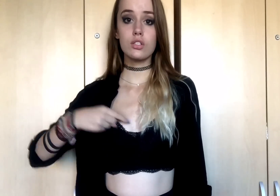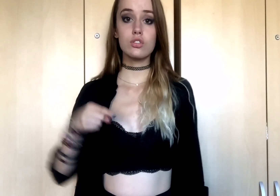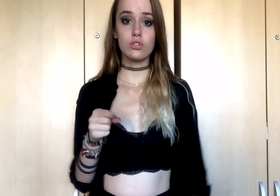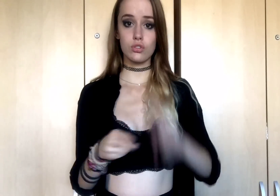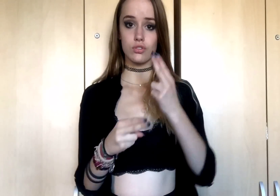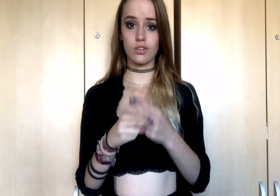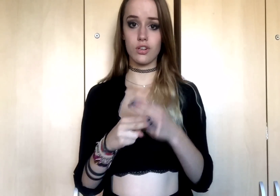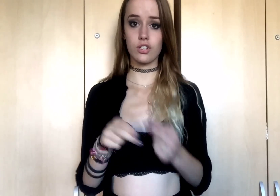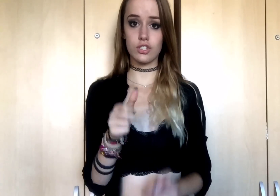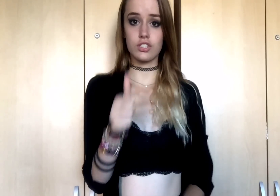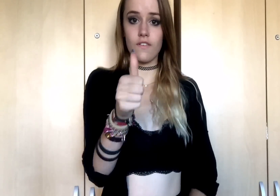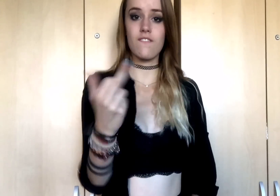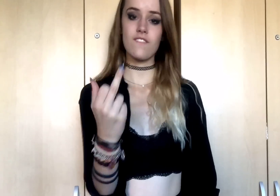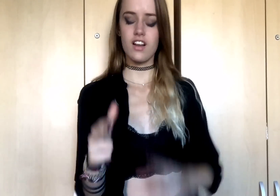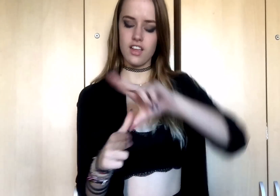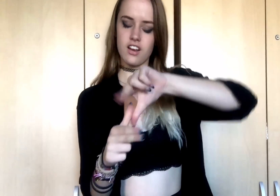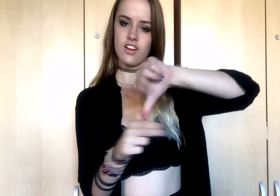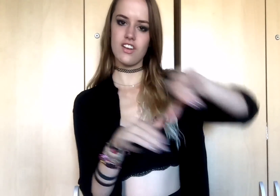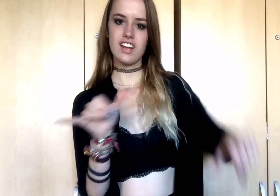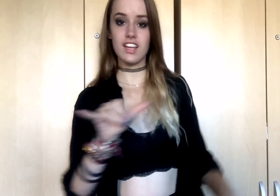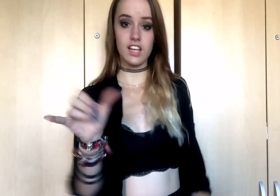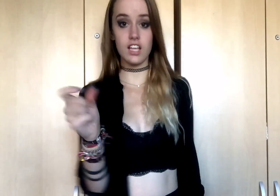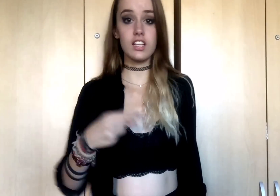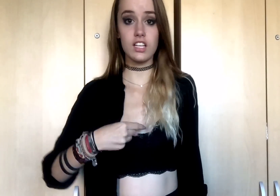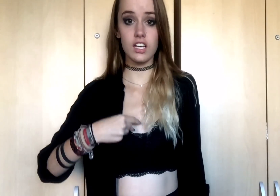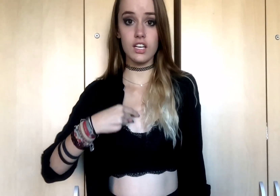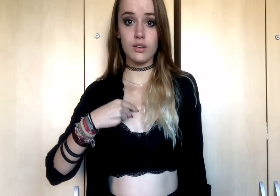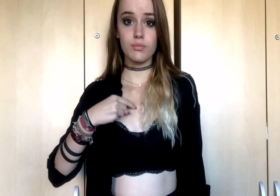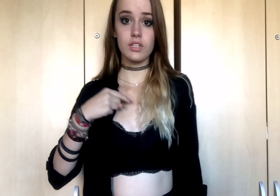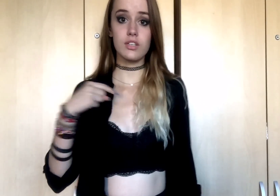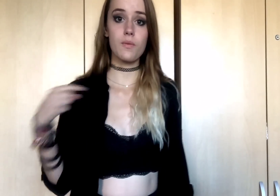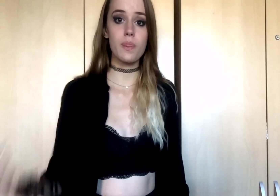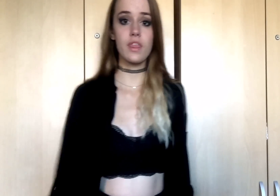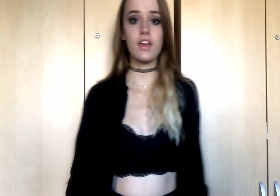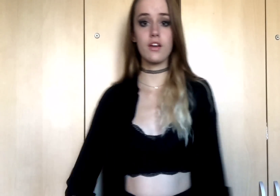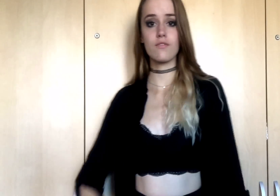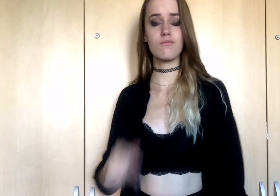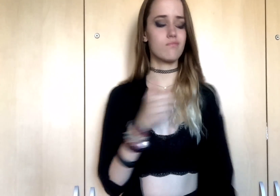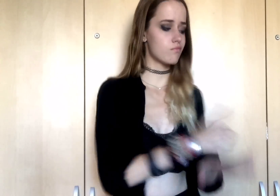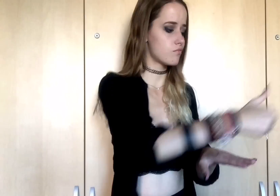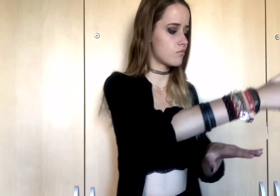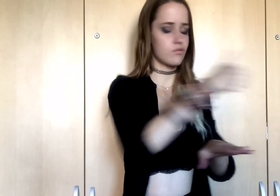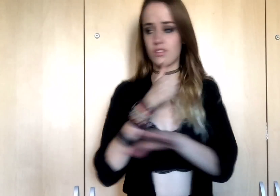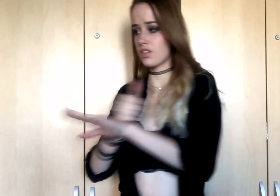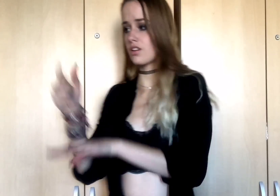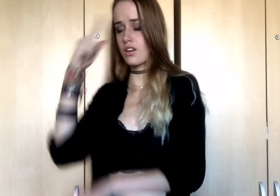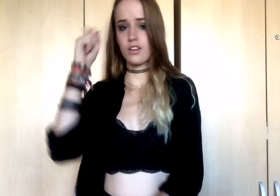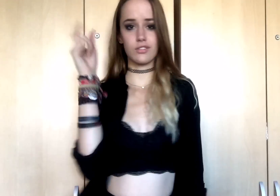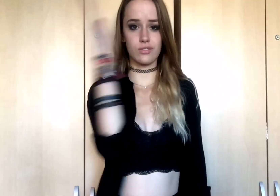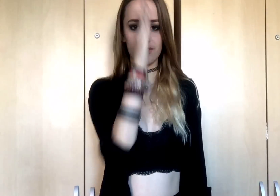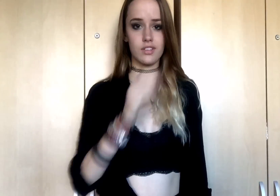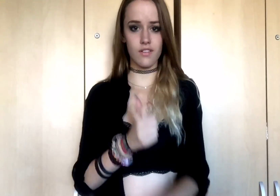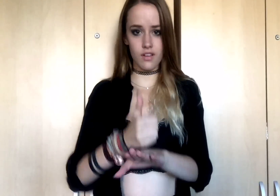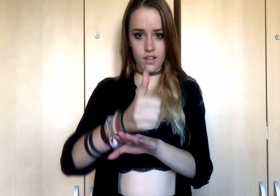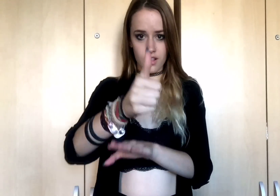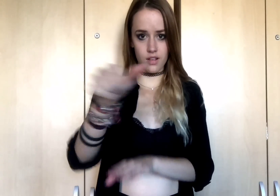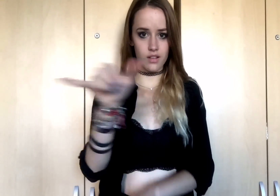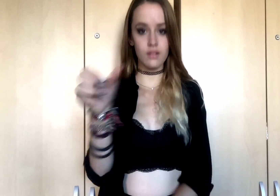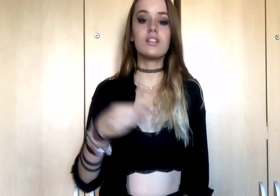Do you call yourself a fucking hurricane like me? Pointing fingers cause you'll never take the blame like me?